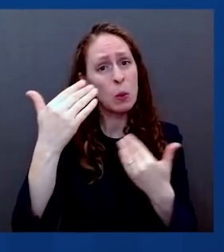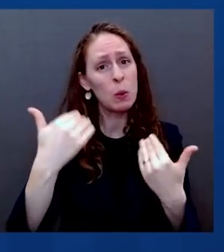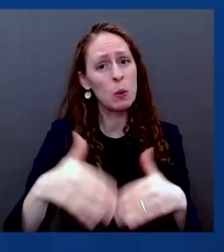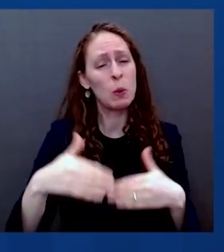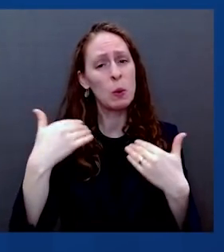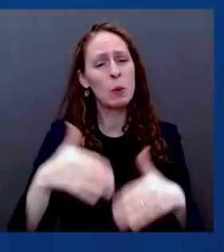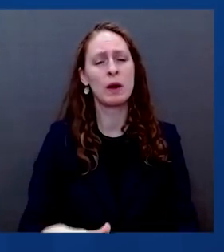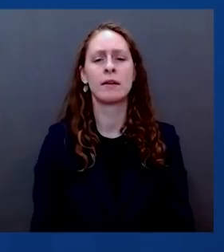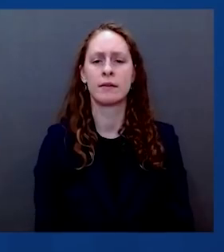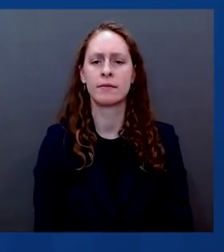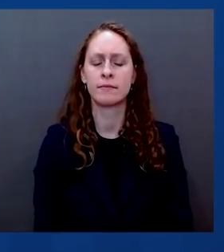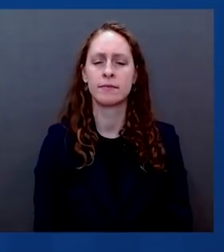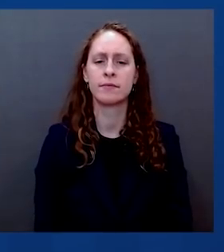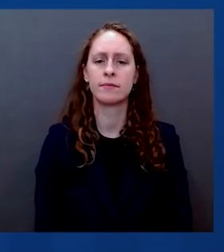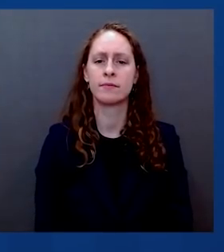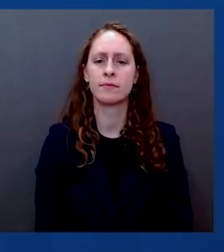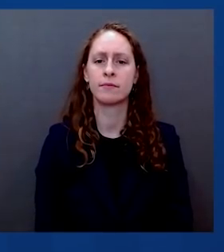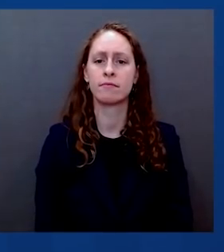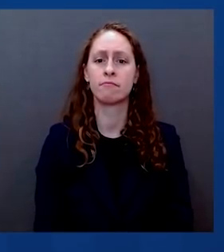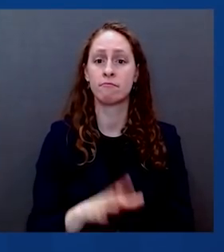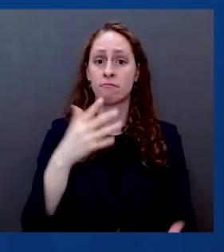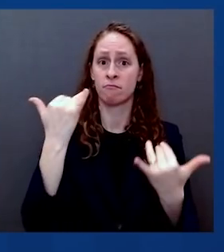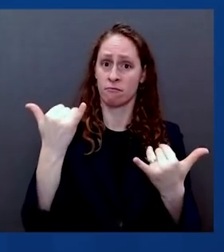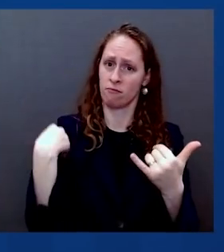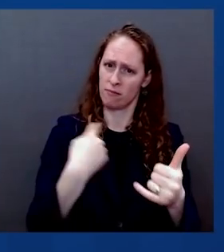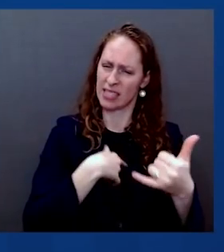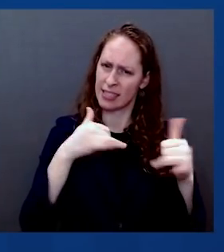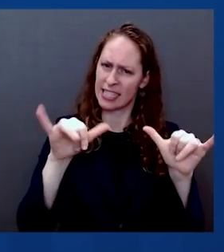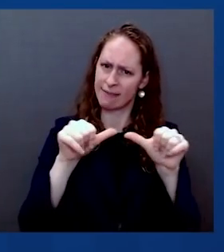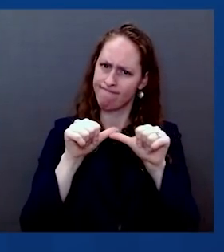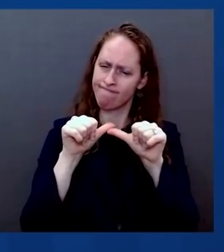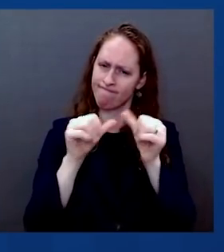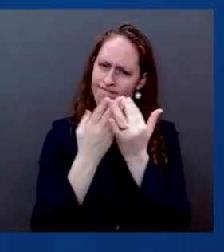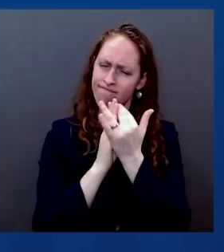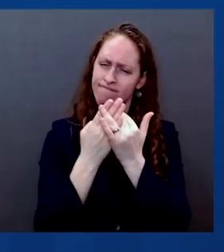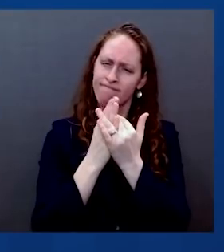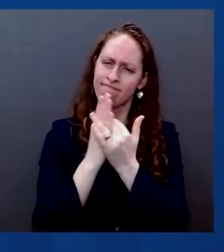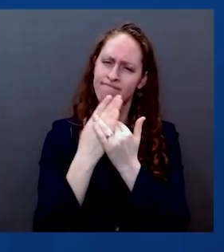is in the hands of the leaders of the American people,